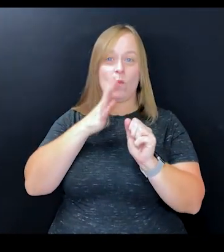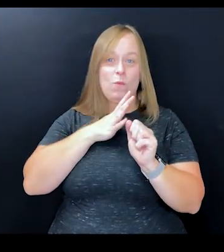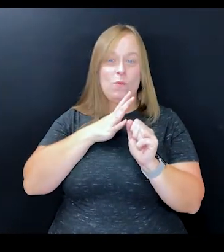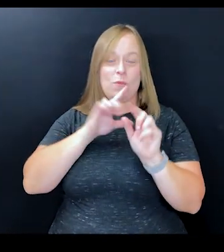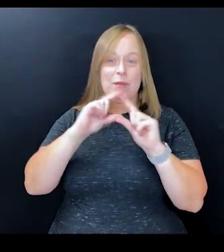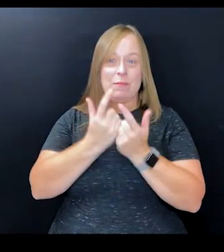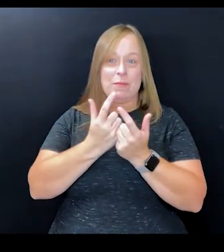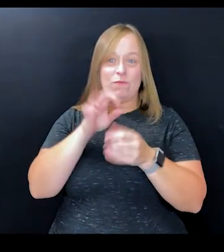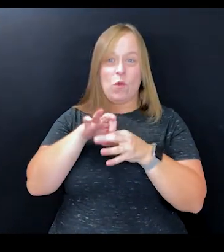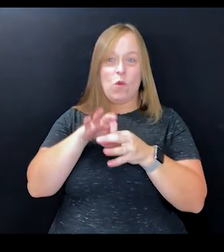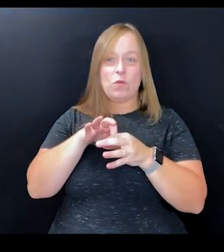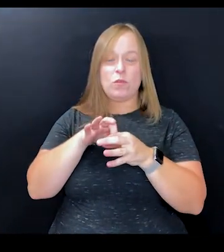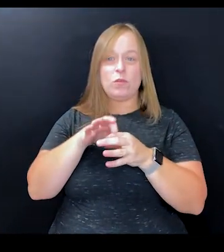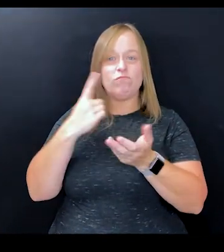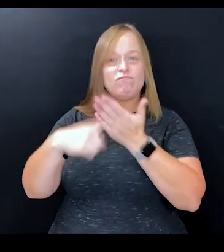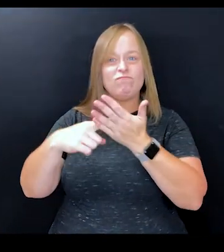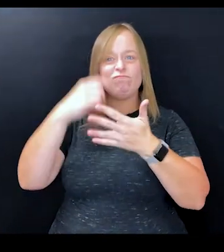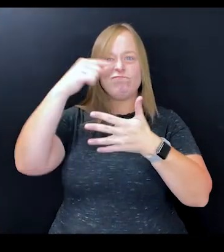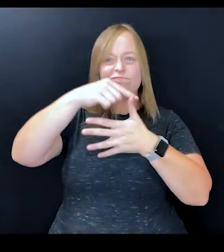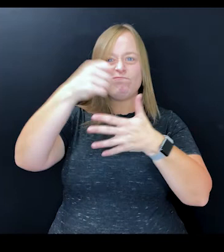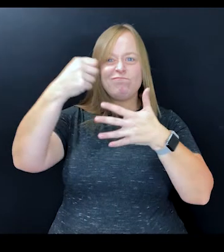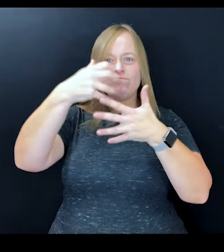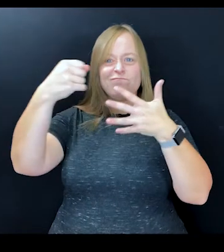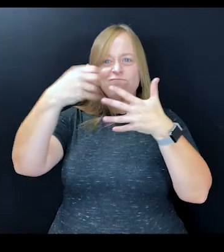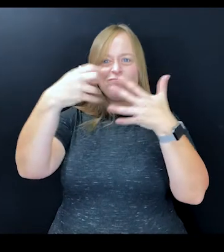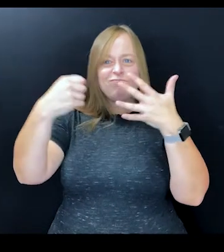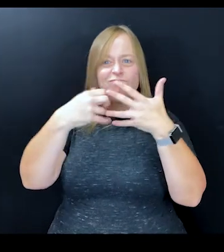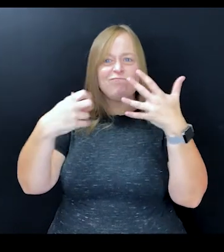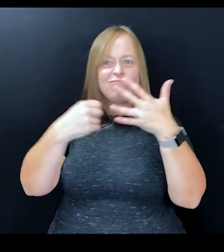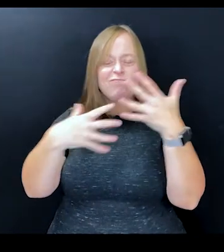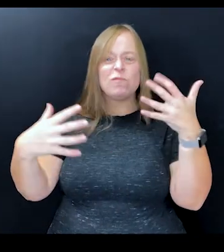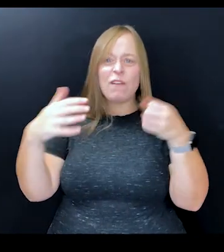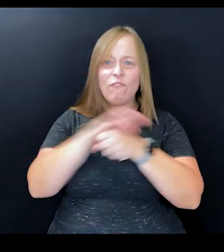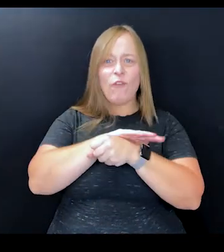talk over each of those ballot proposals in full,